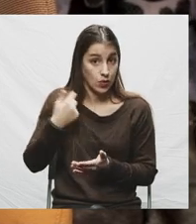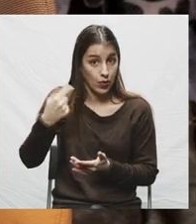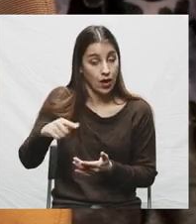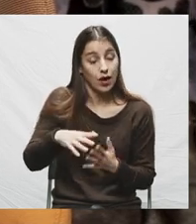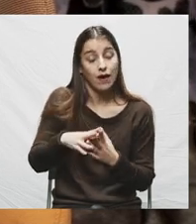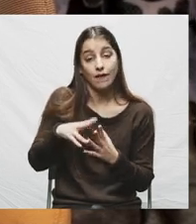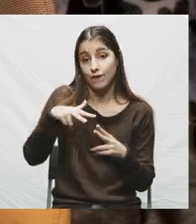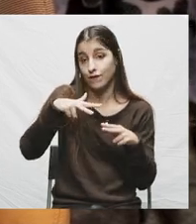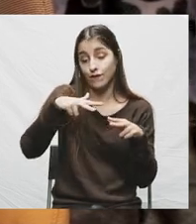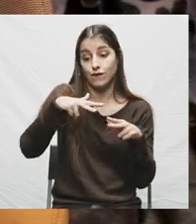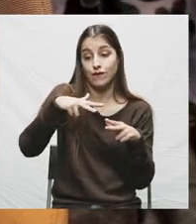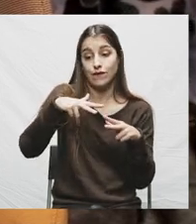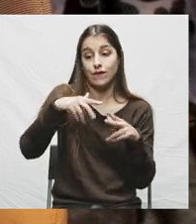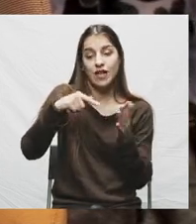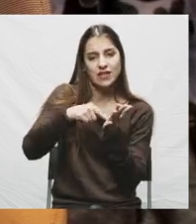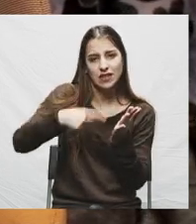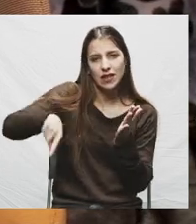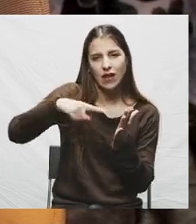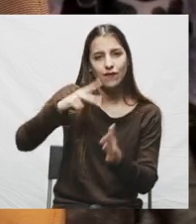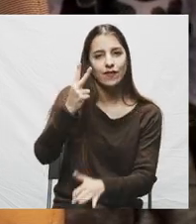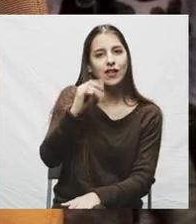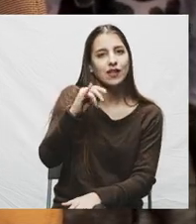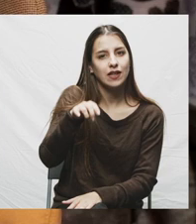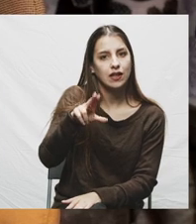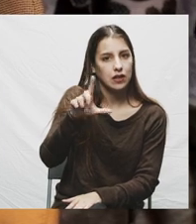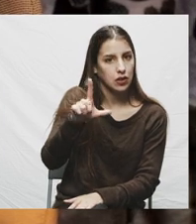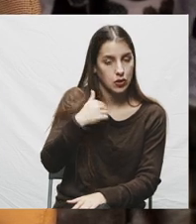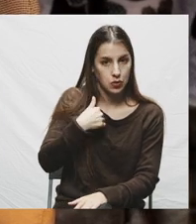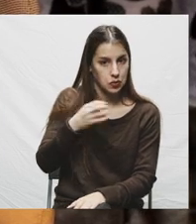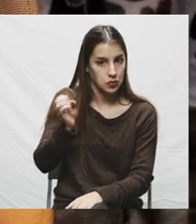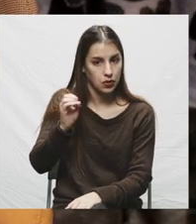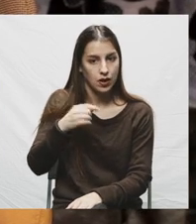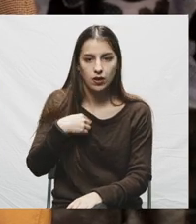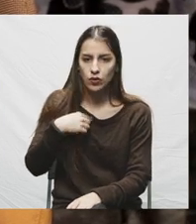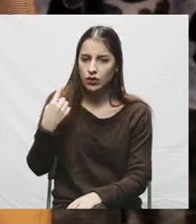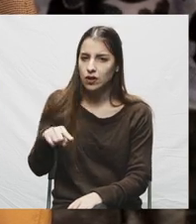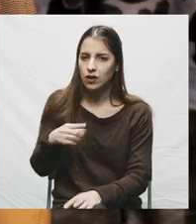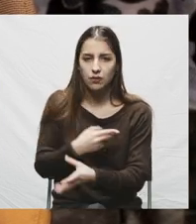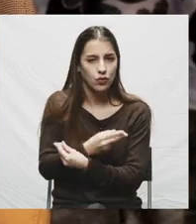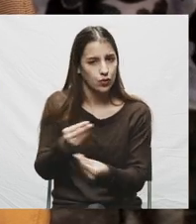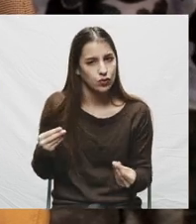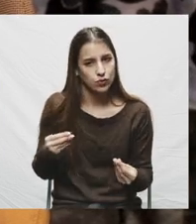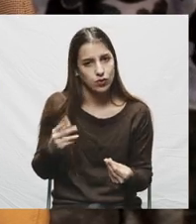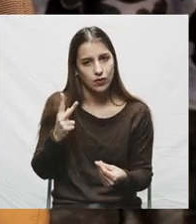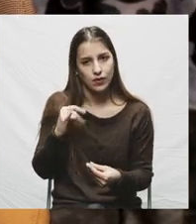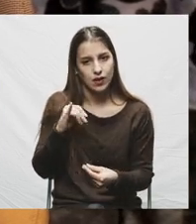I had no vinyl record from Nick Cave, and I realized that I had so many